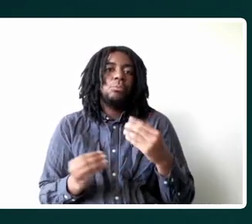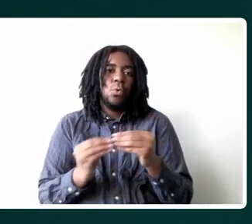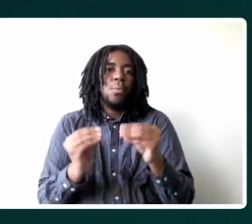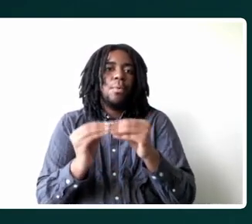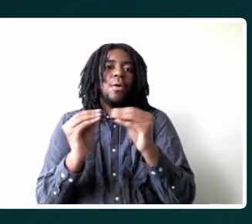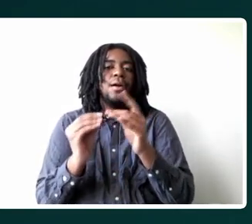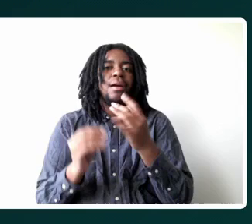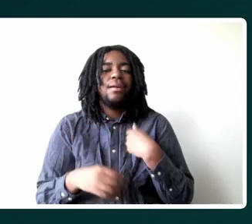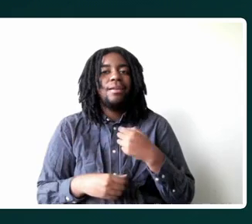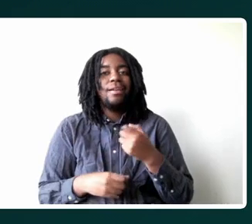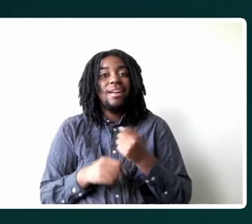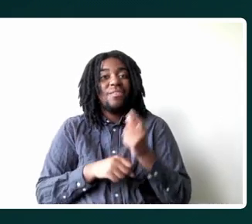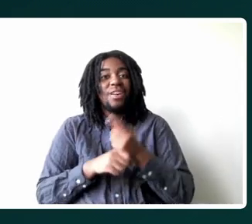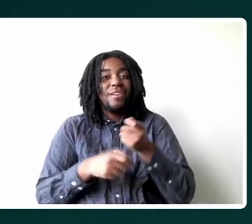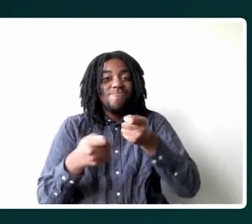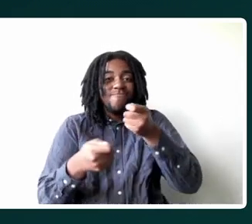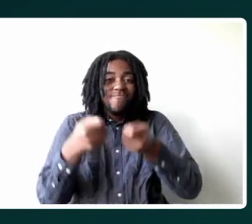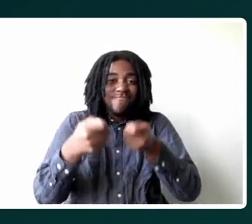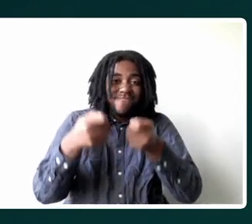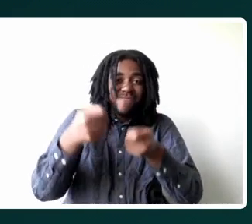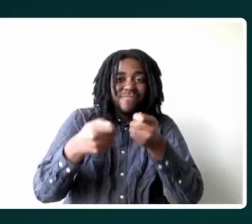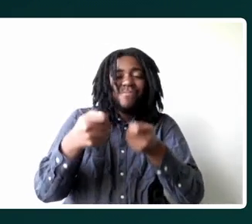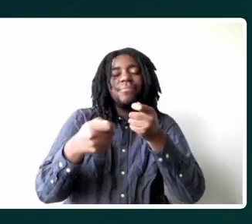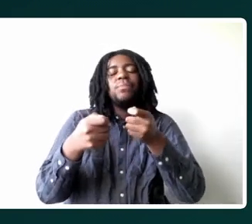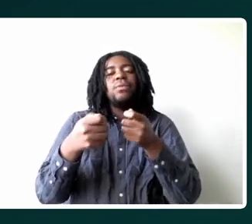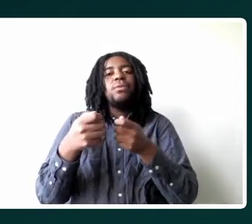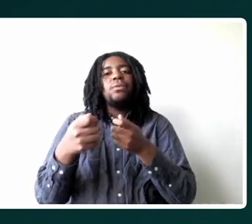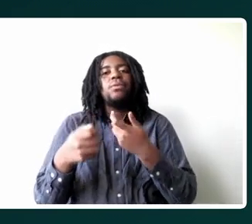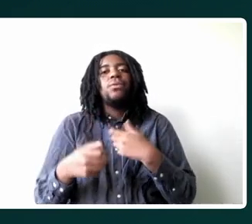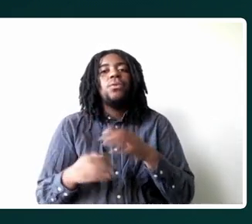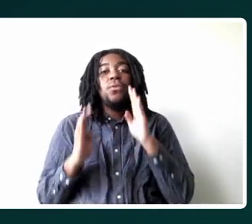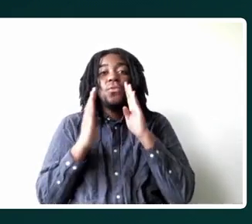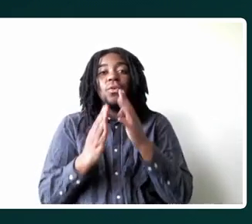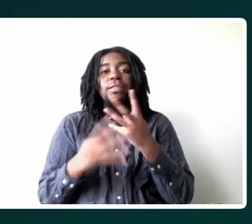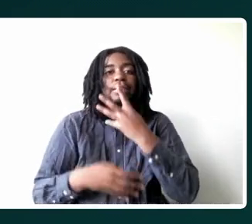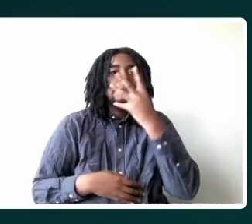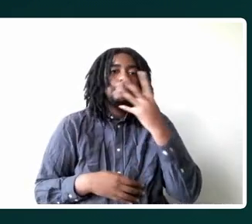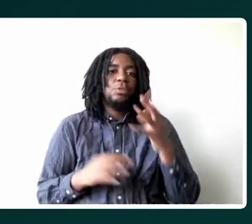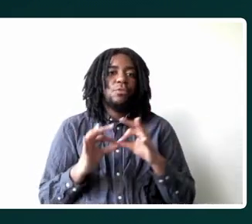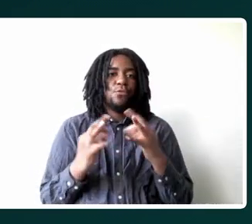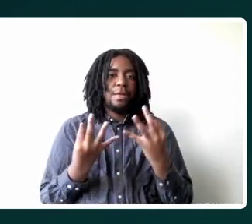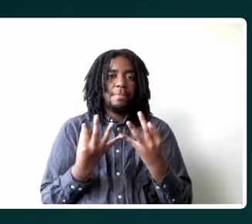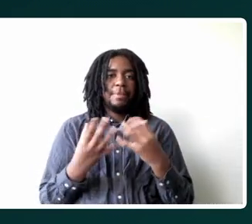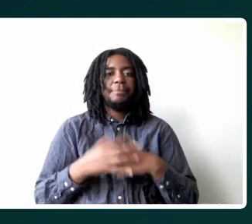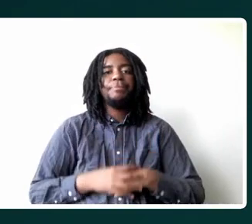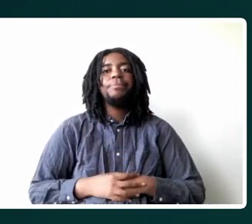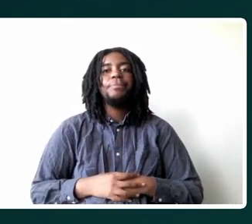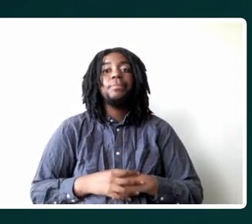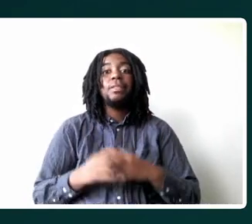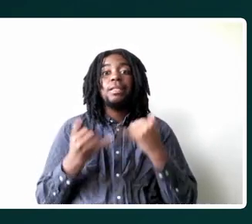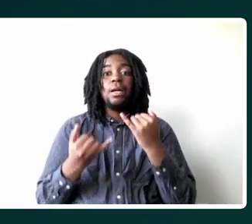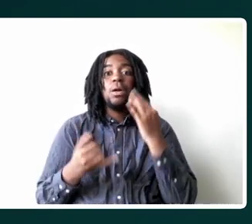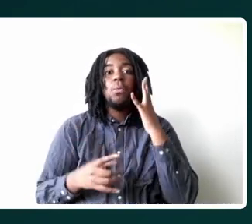a focus on immigrant families. Today, we'll be talking in detail about the various components